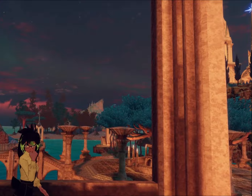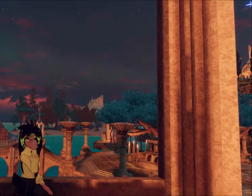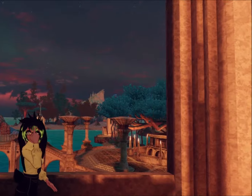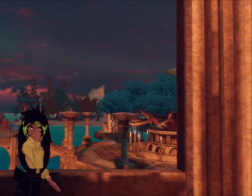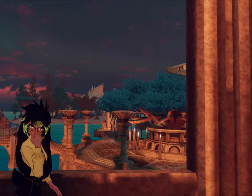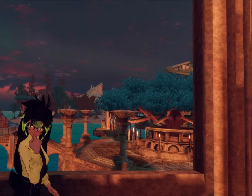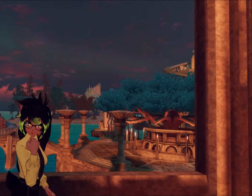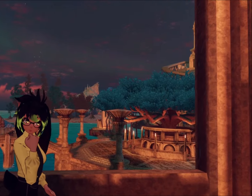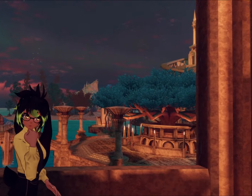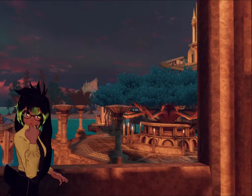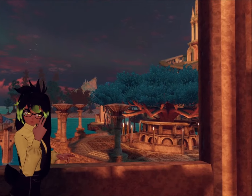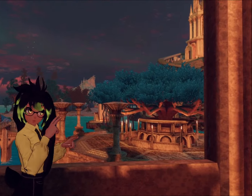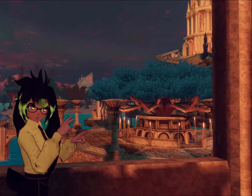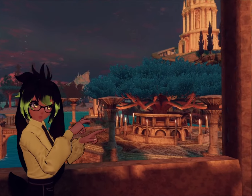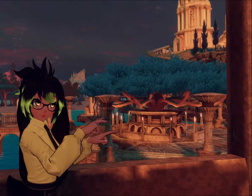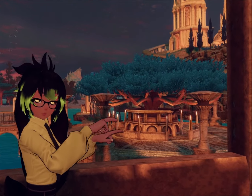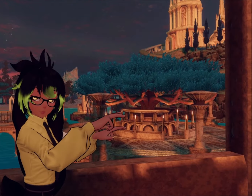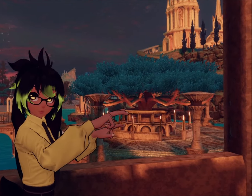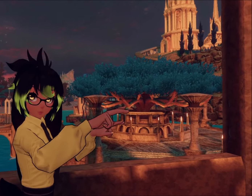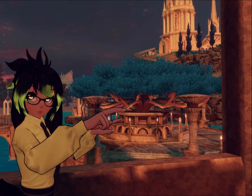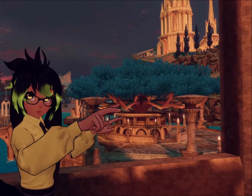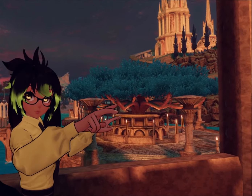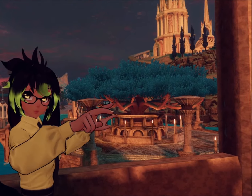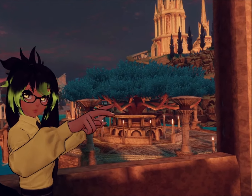You can see the view